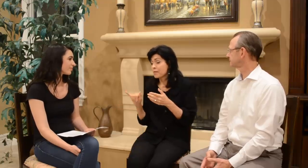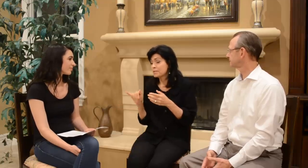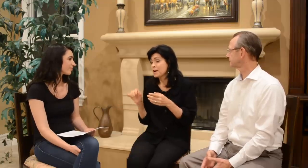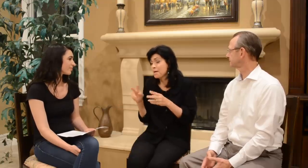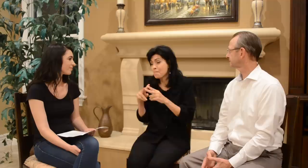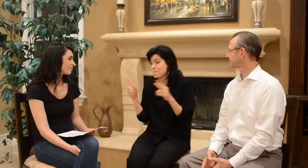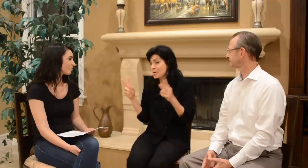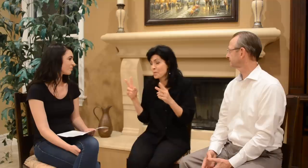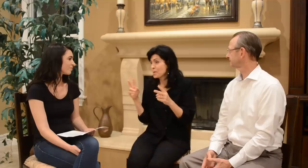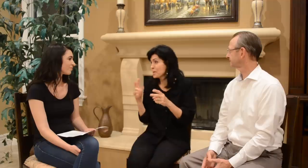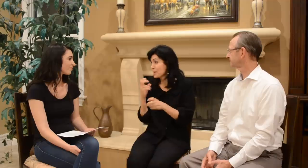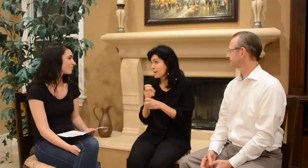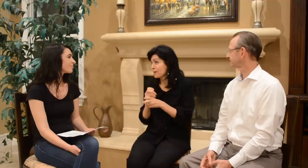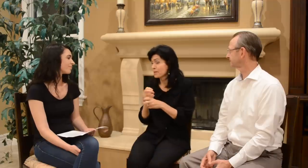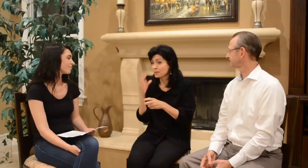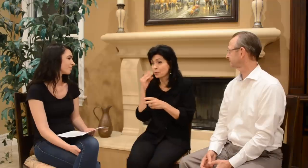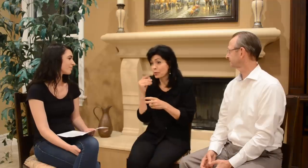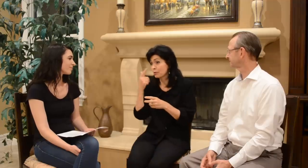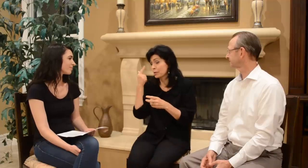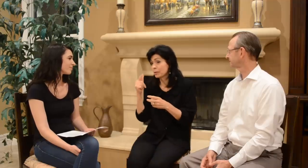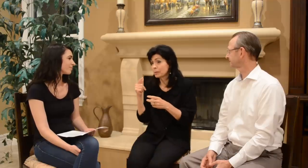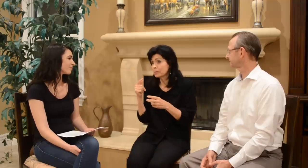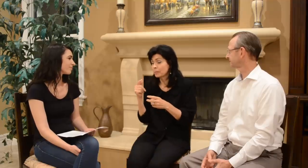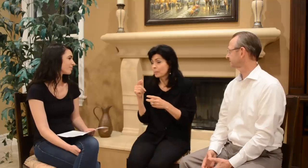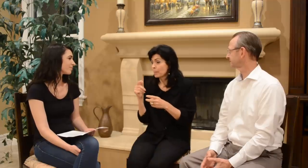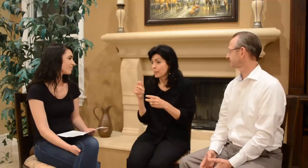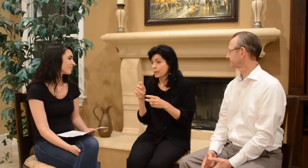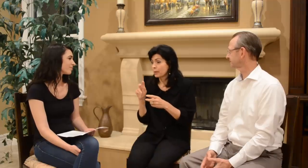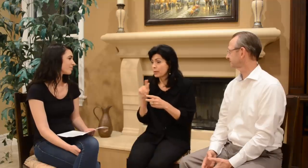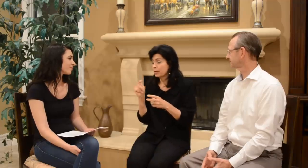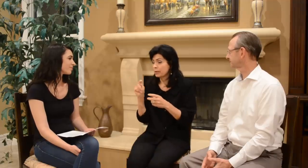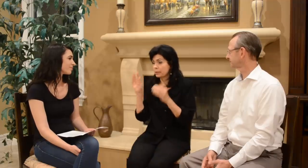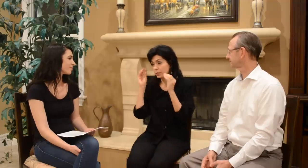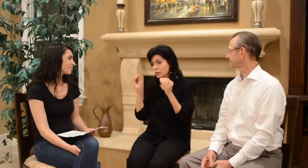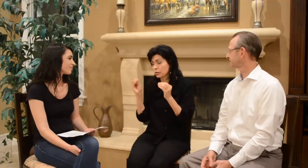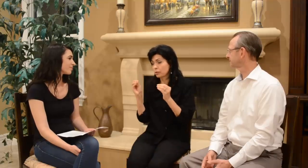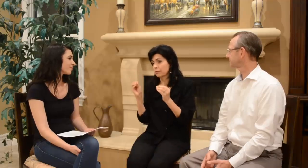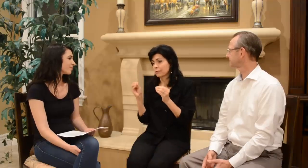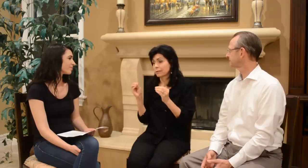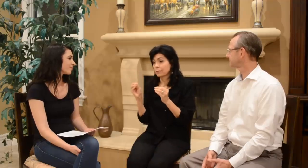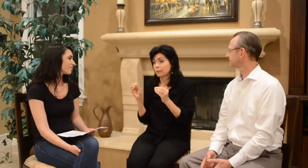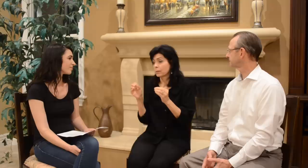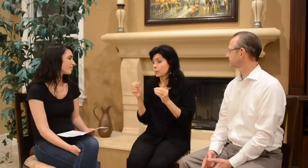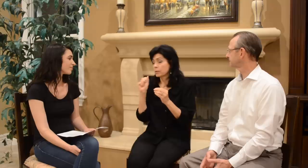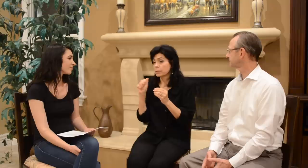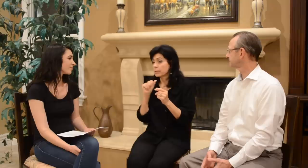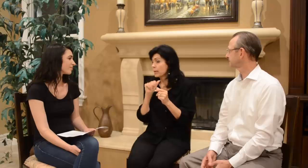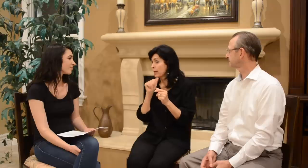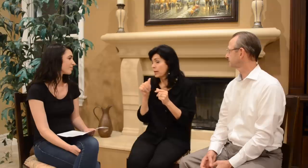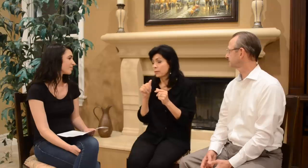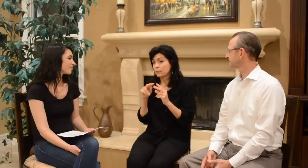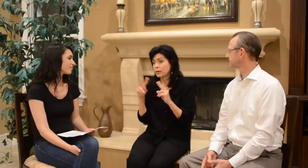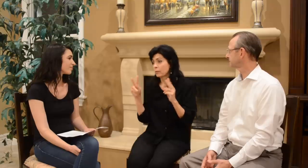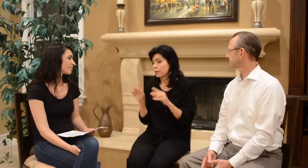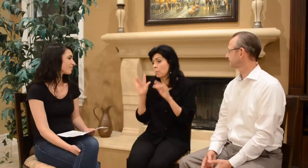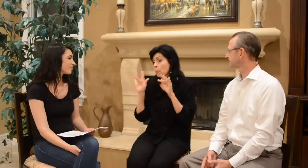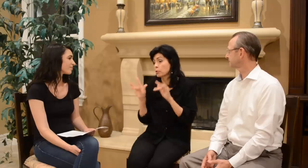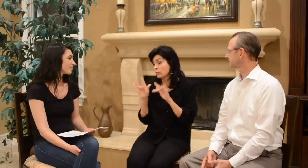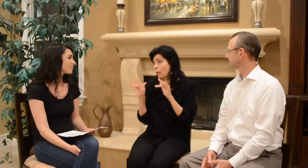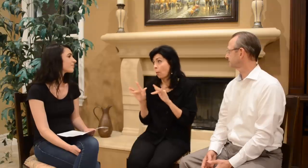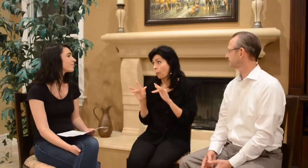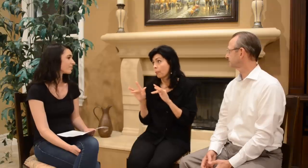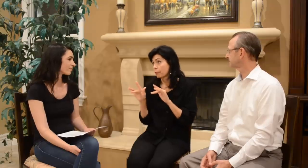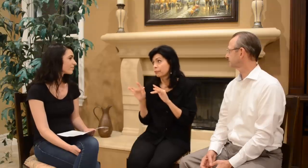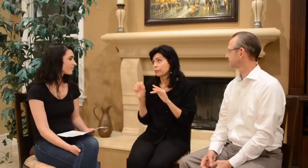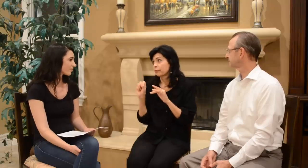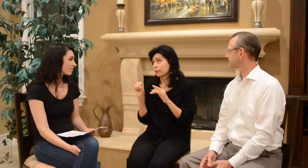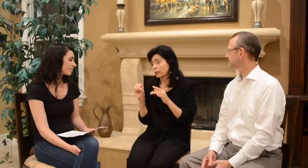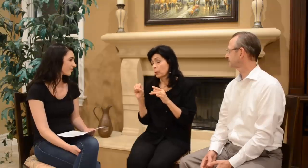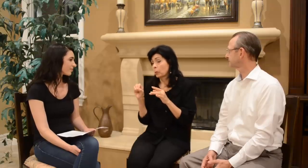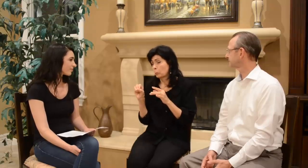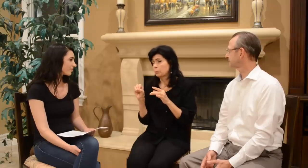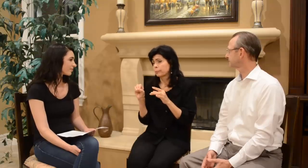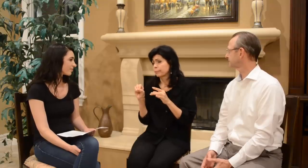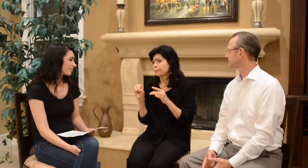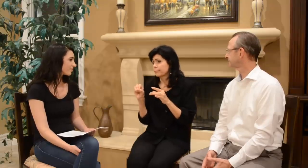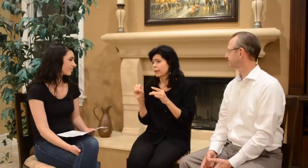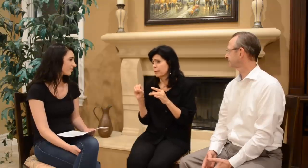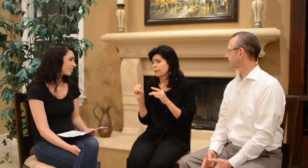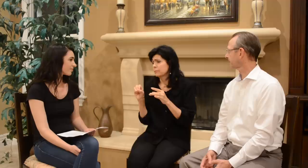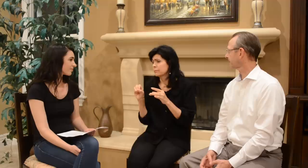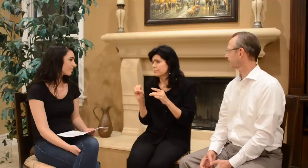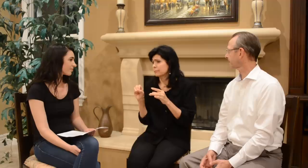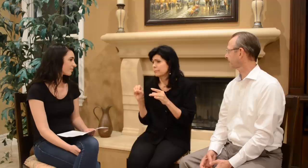that was a very hard experience because the teacher was not very merciful- so...